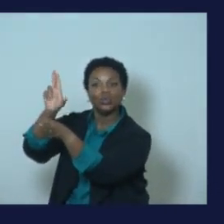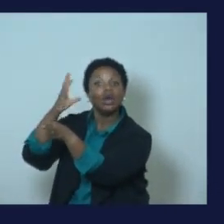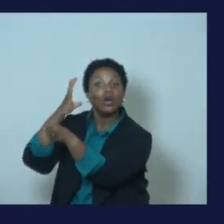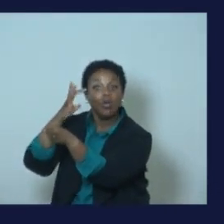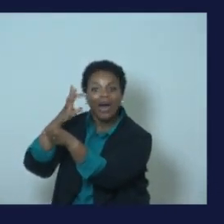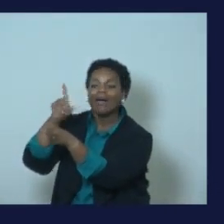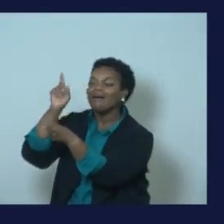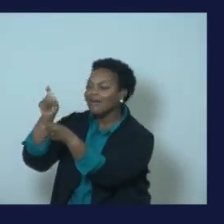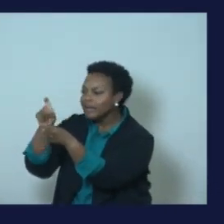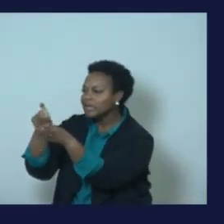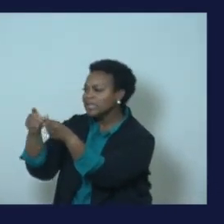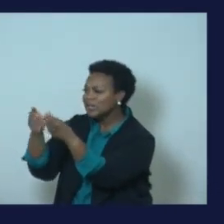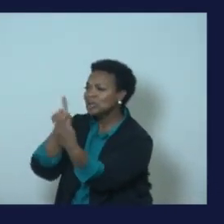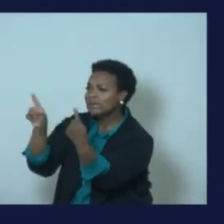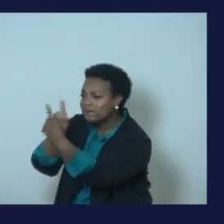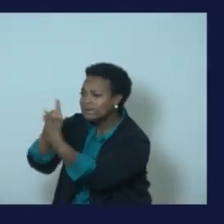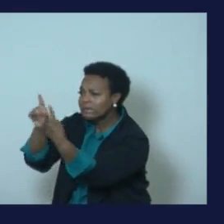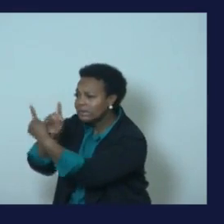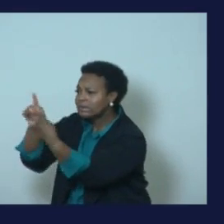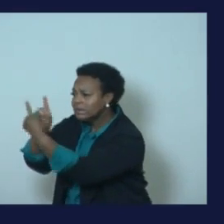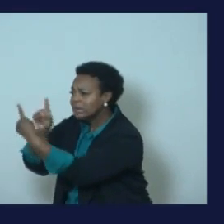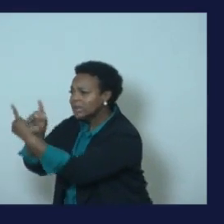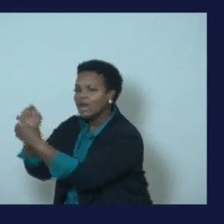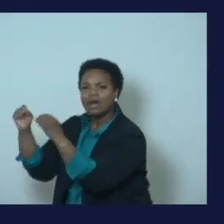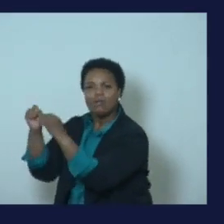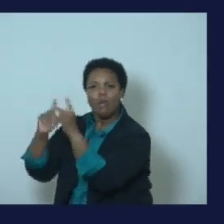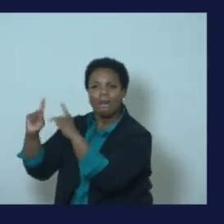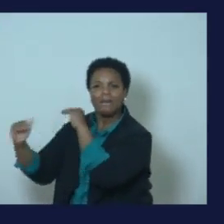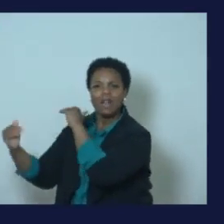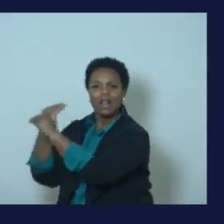CRITICAL CARE BEDS SO THAT YOU CAN EXPAND THE NUMBER OF PATIENTS.